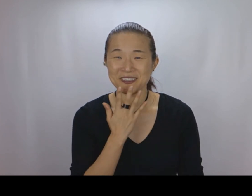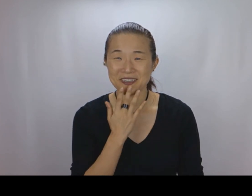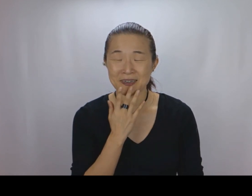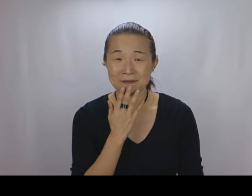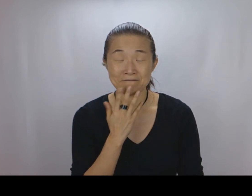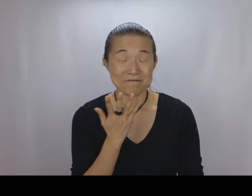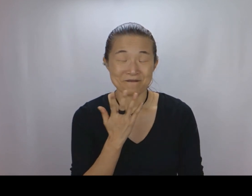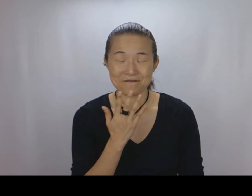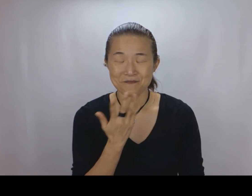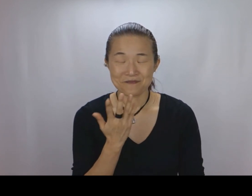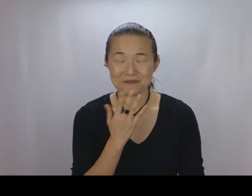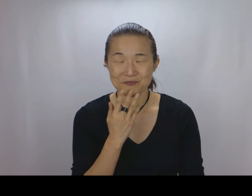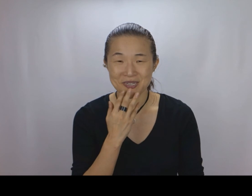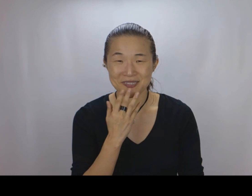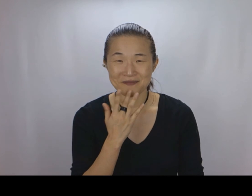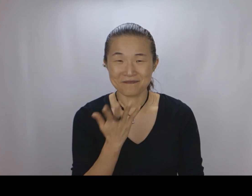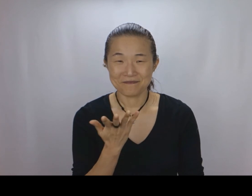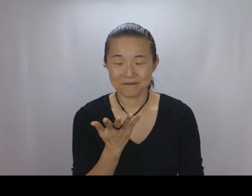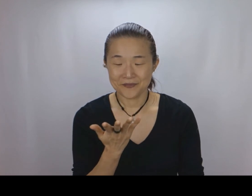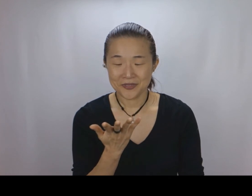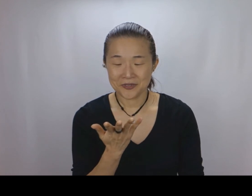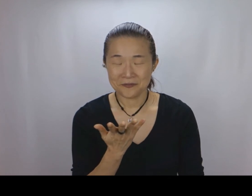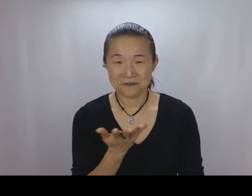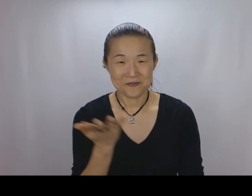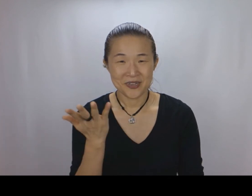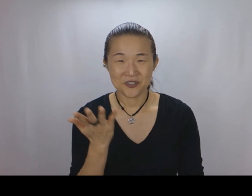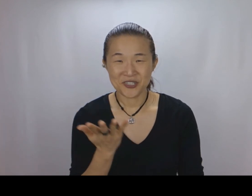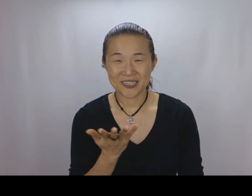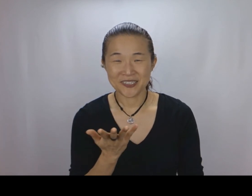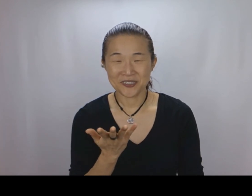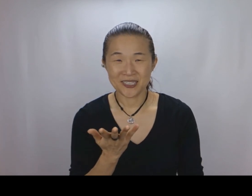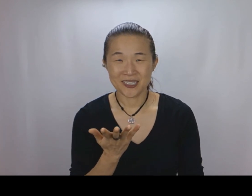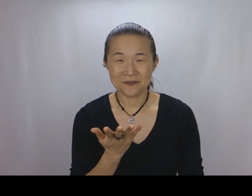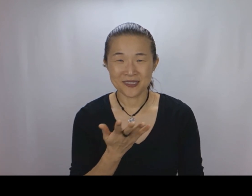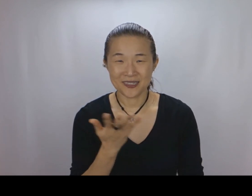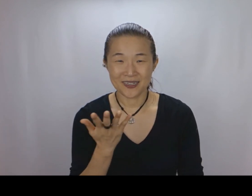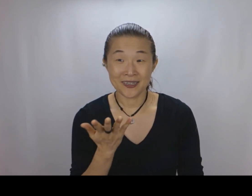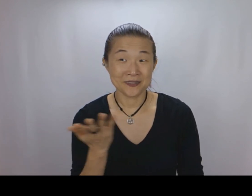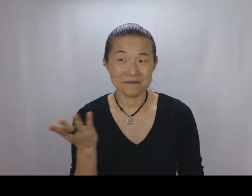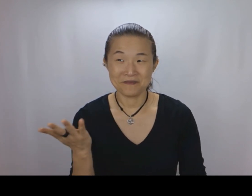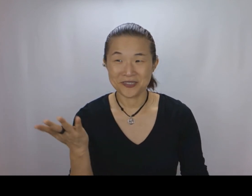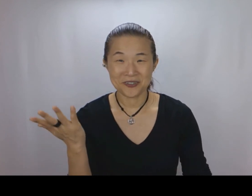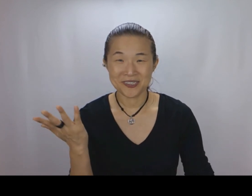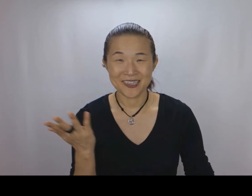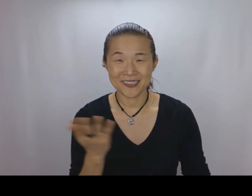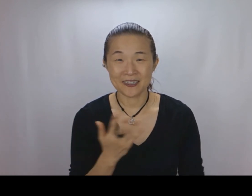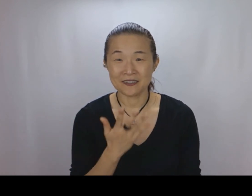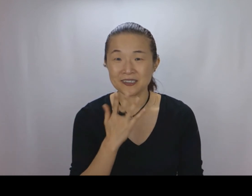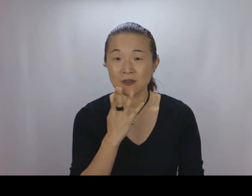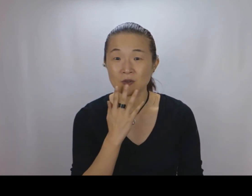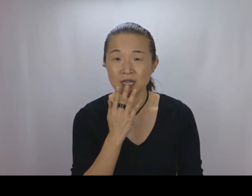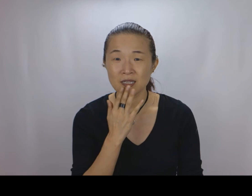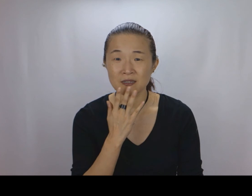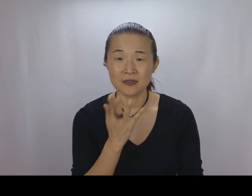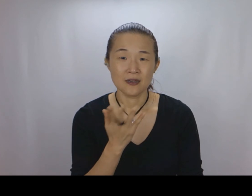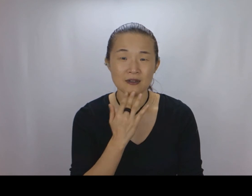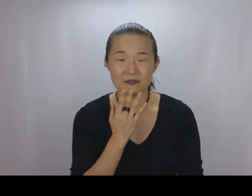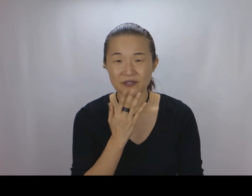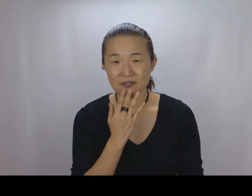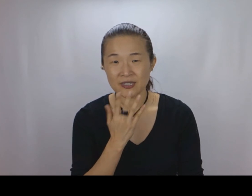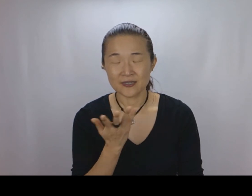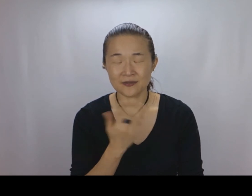But you know English has their synonyms, and so does ASL. So color, favorite.